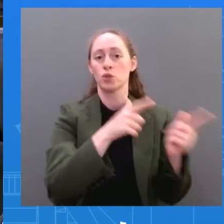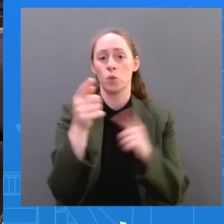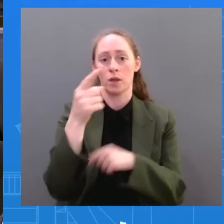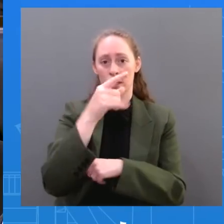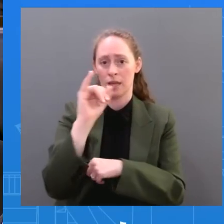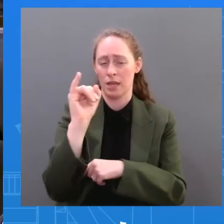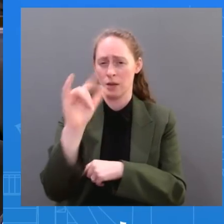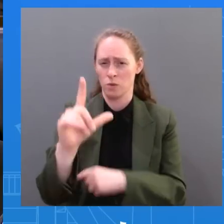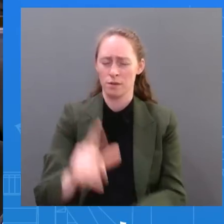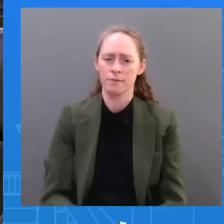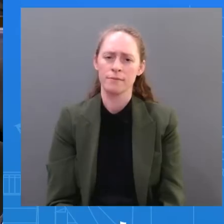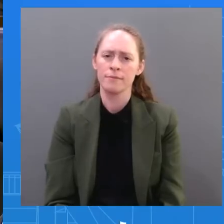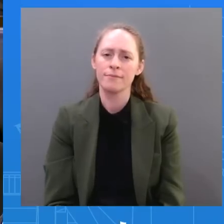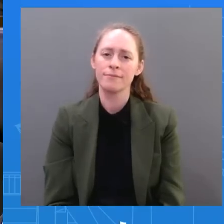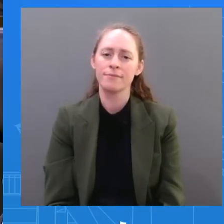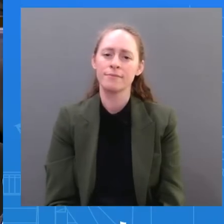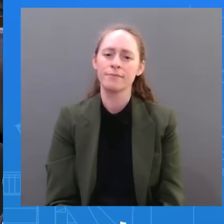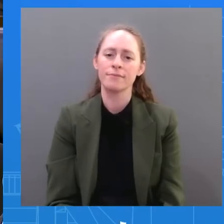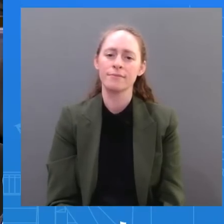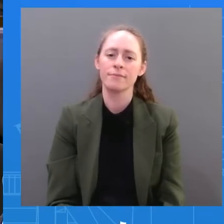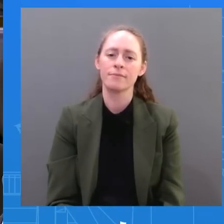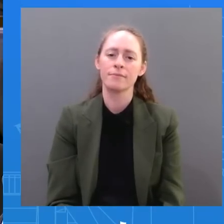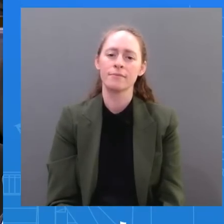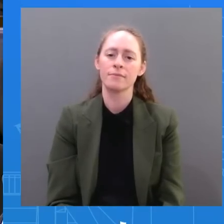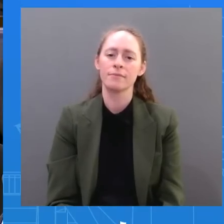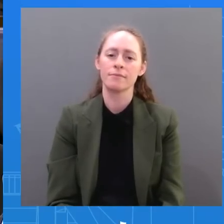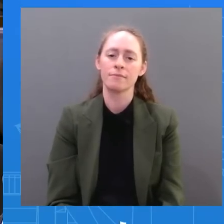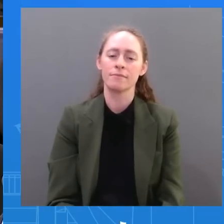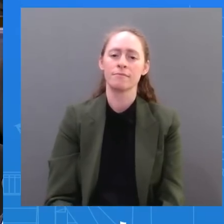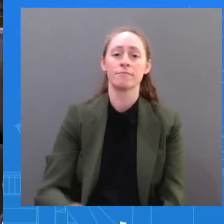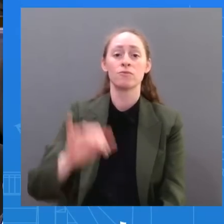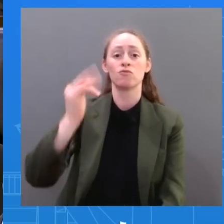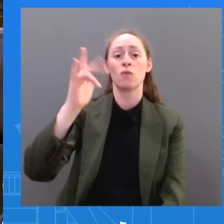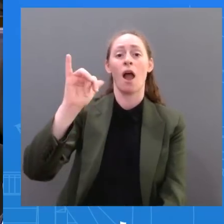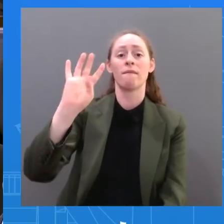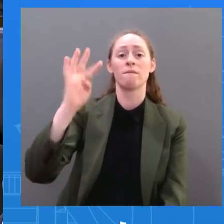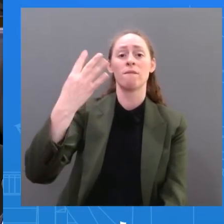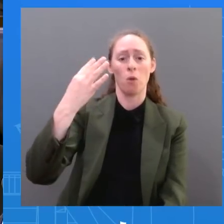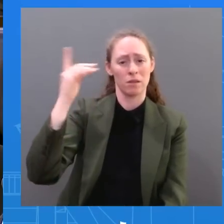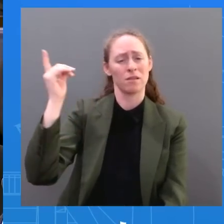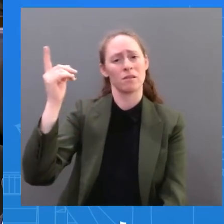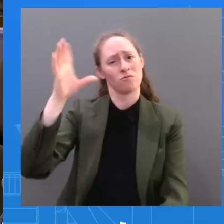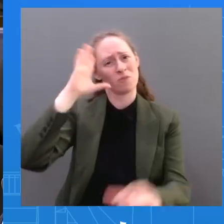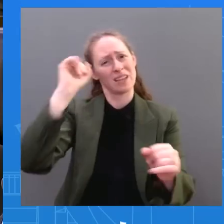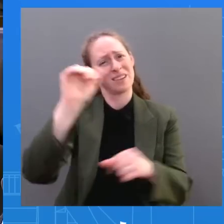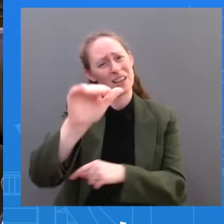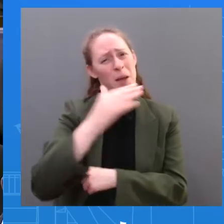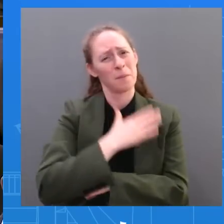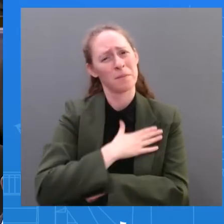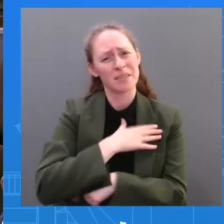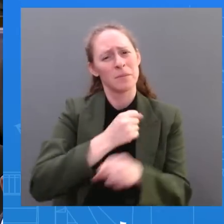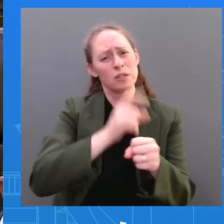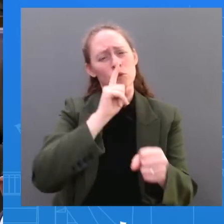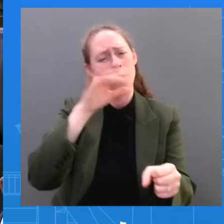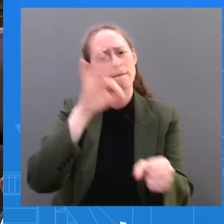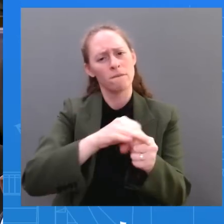but he didn't make an explicit call for Congress to act. So, is that tacit acknowledgment that he sees Congress,